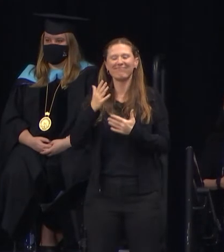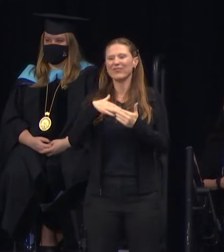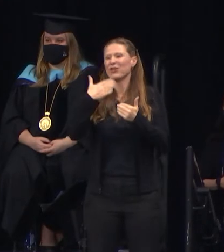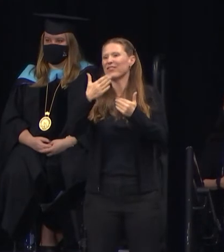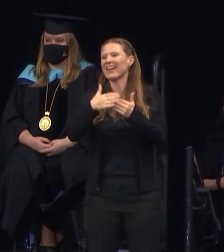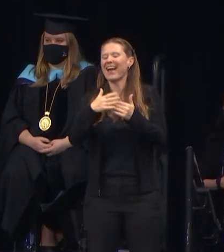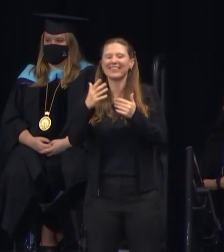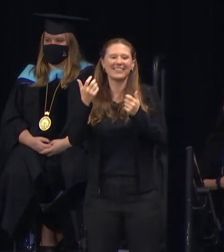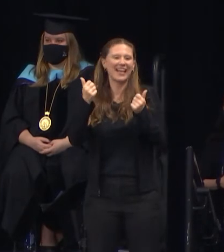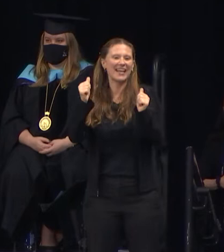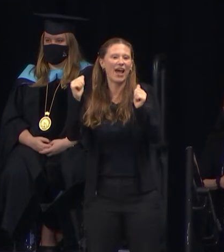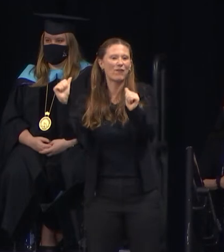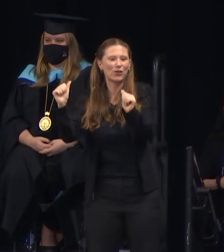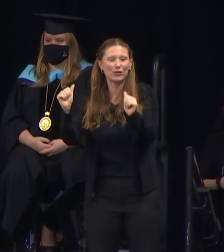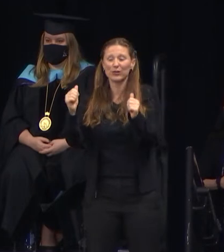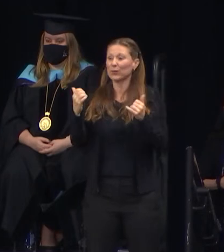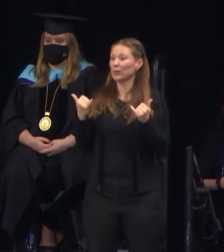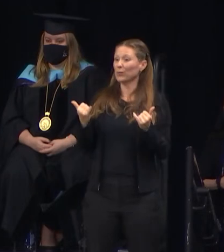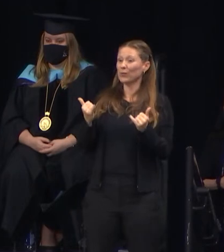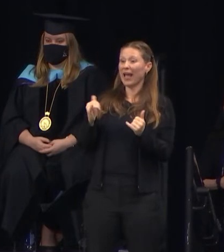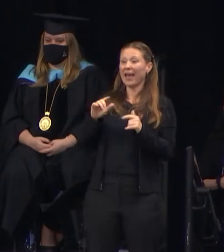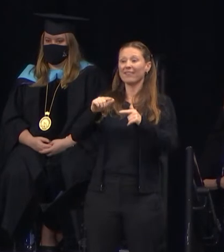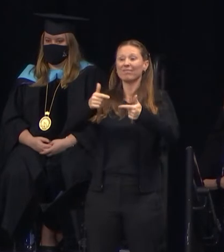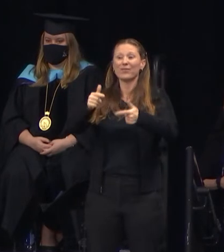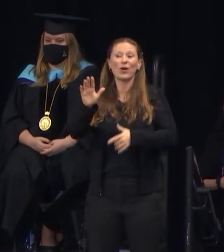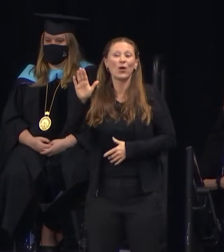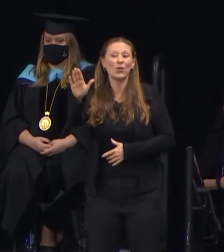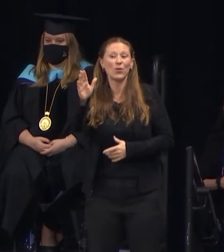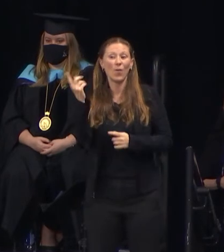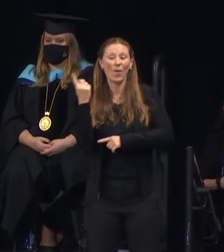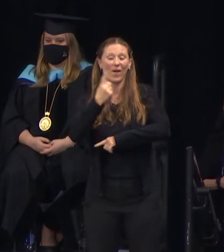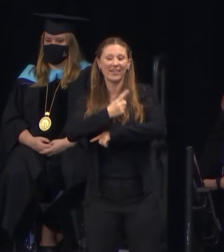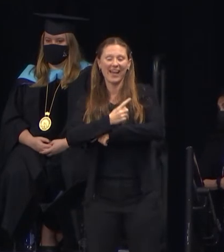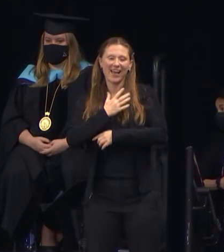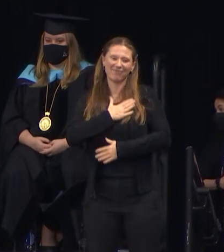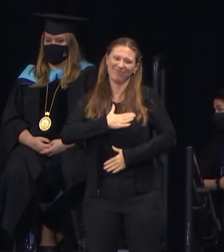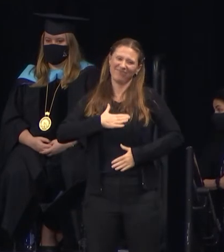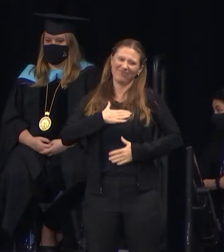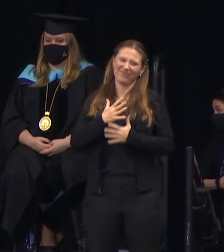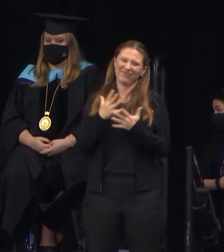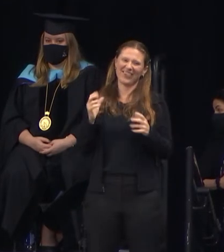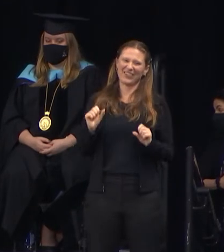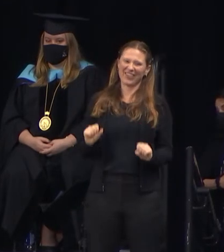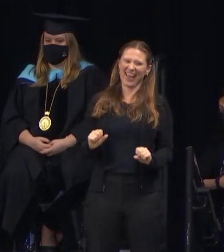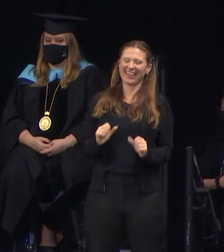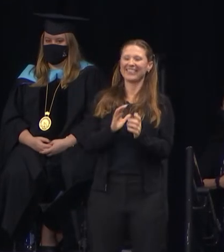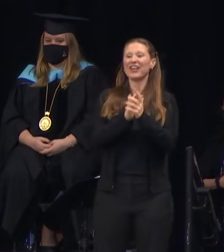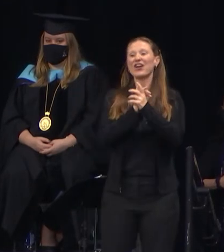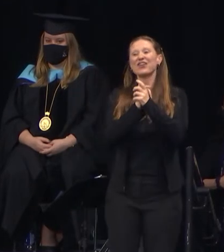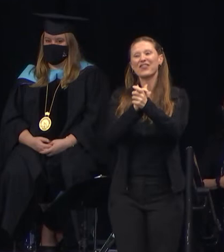but today's your day, and relish in that as much as you can. Congratulations.